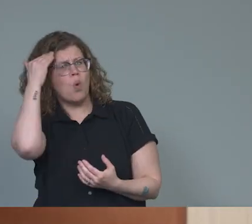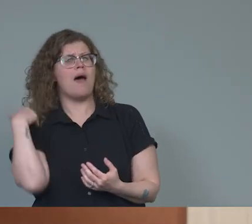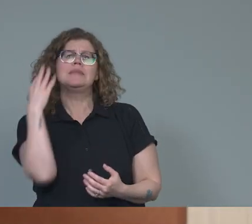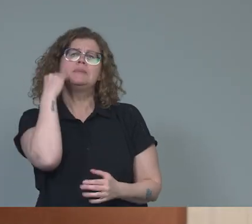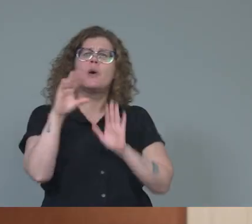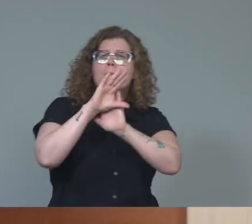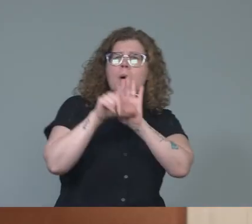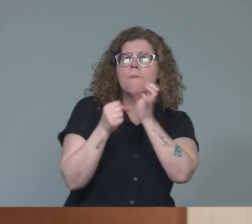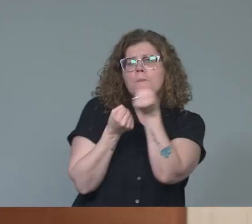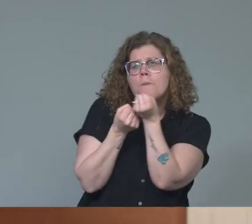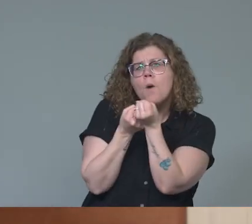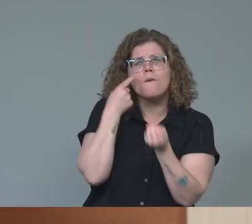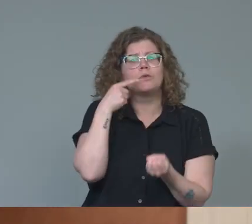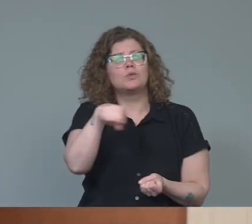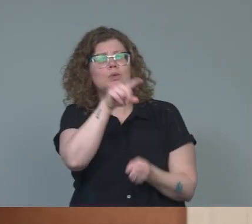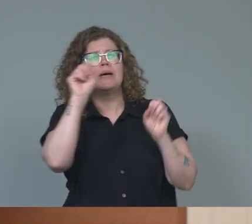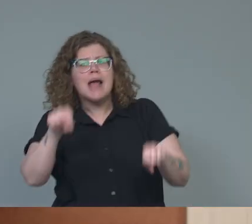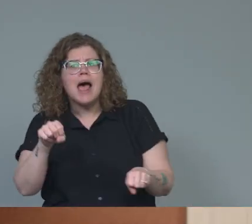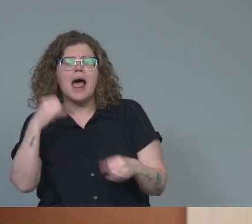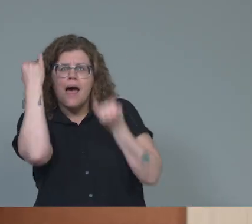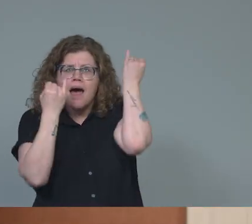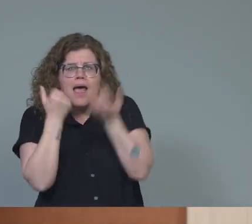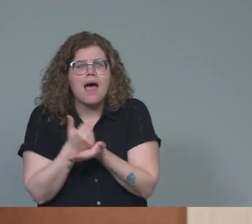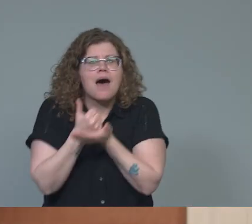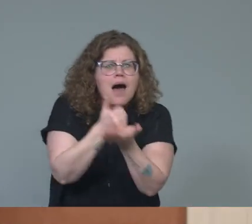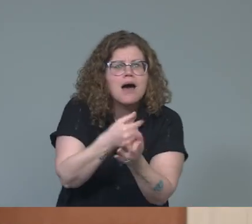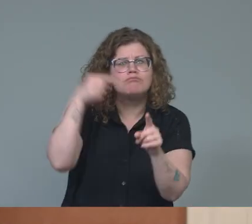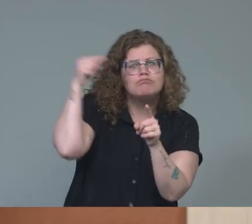They're also very expensive. So often those fabricators aren't brought in